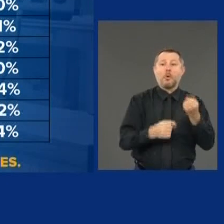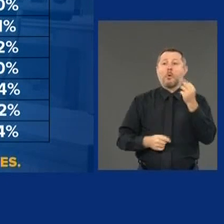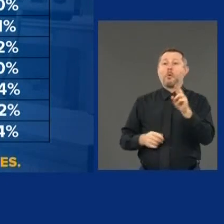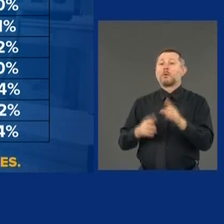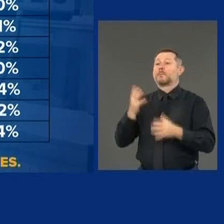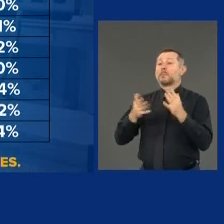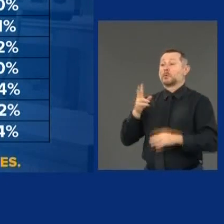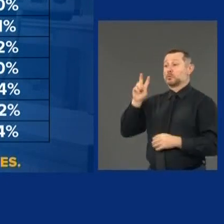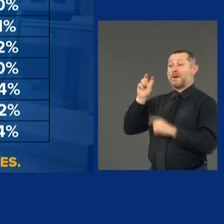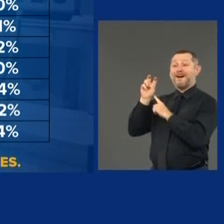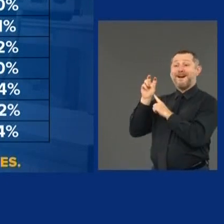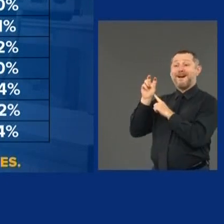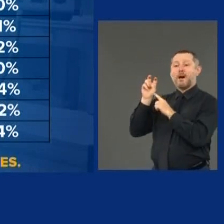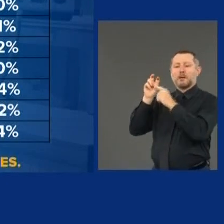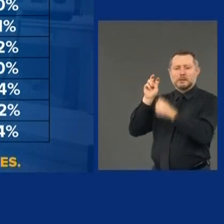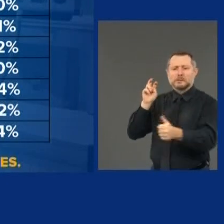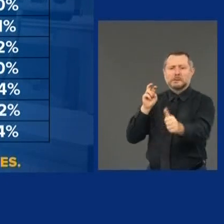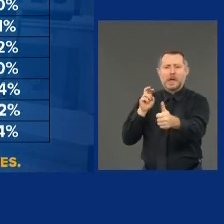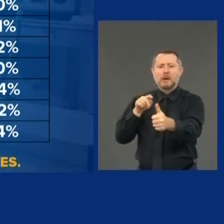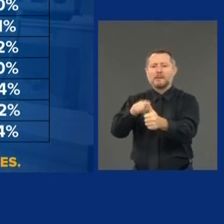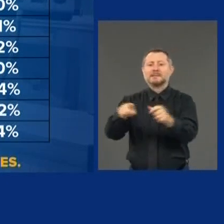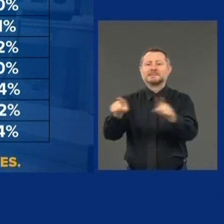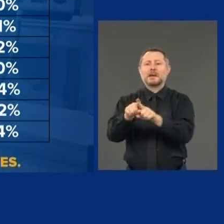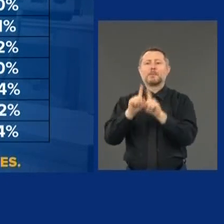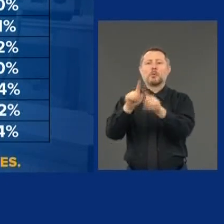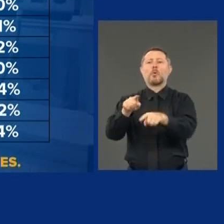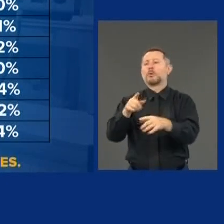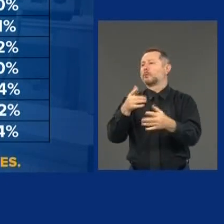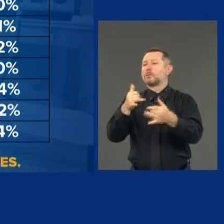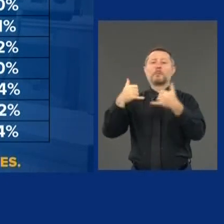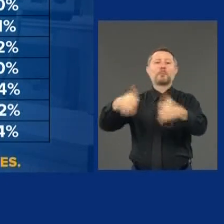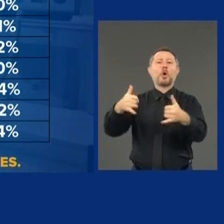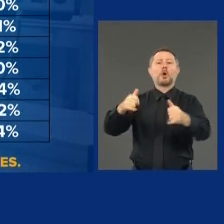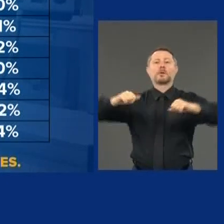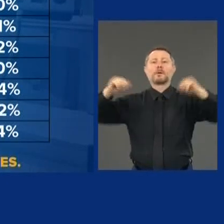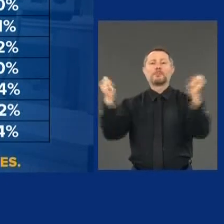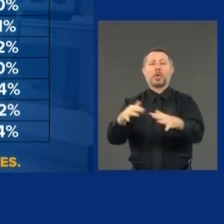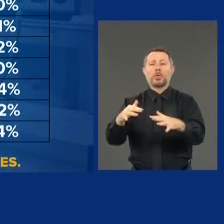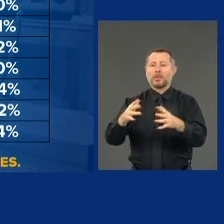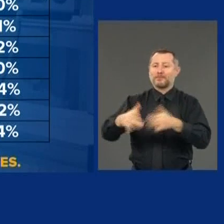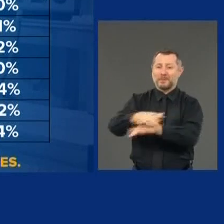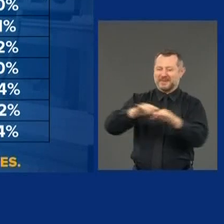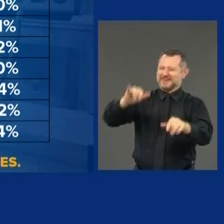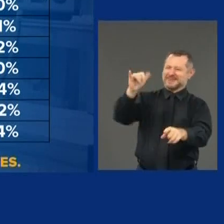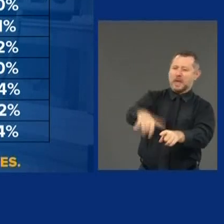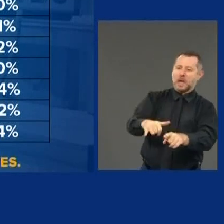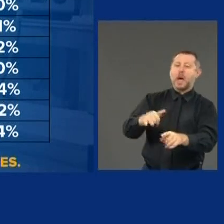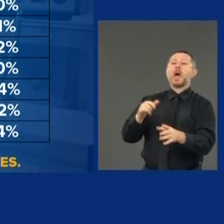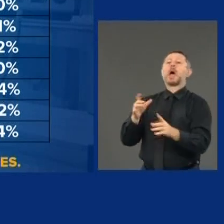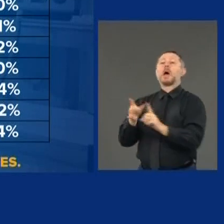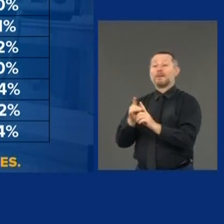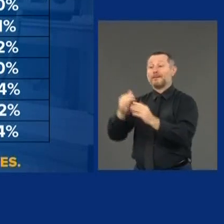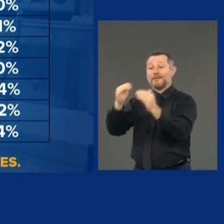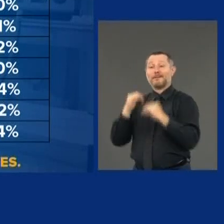THIS ONE PLACE. OF THE 200, TEN WORK THE SAME PARTY.